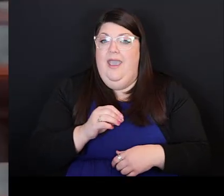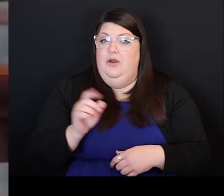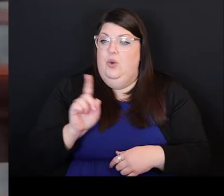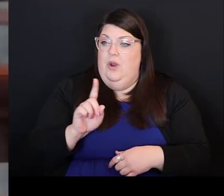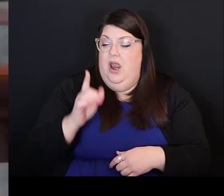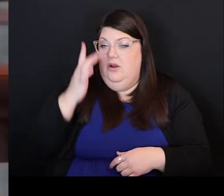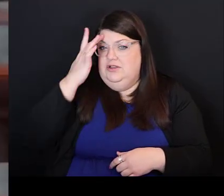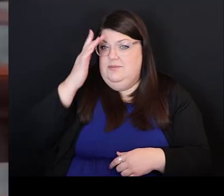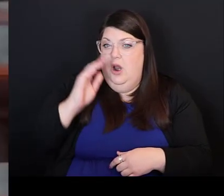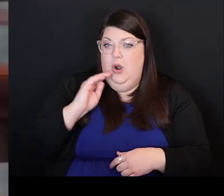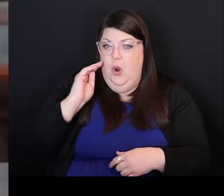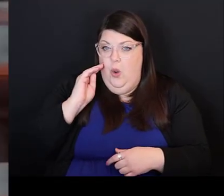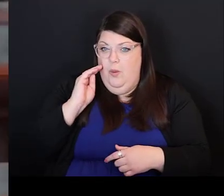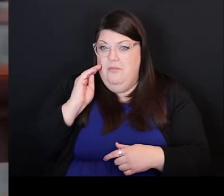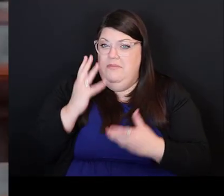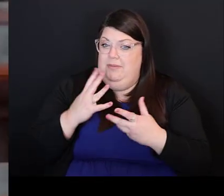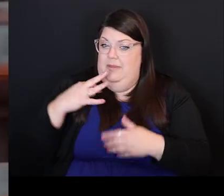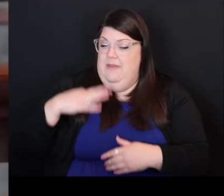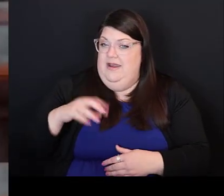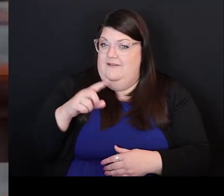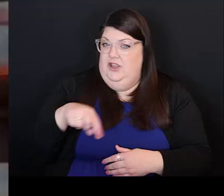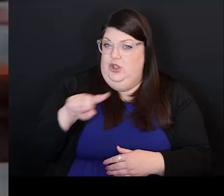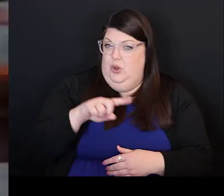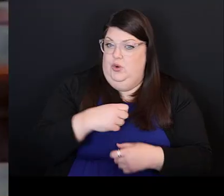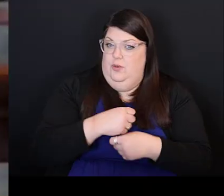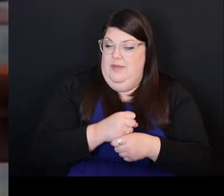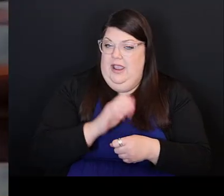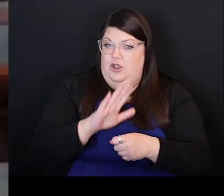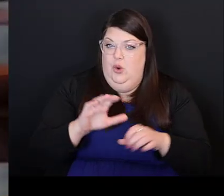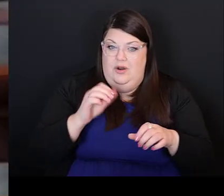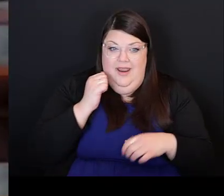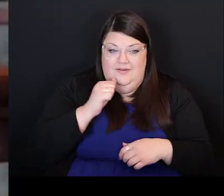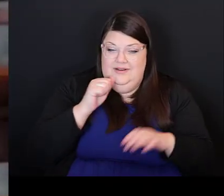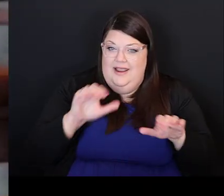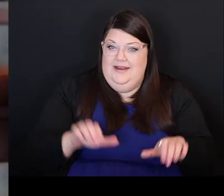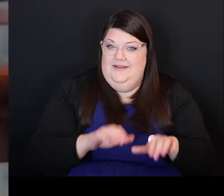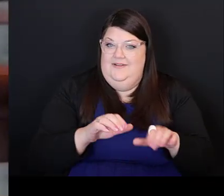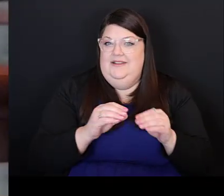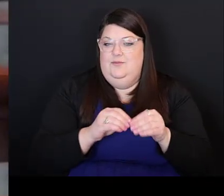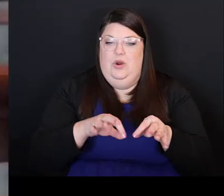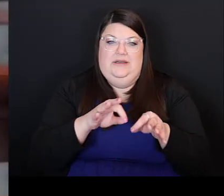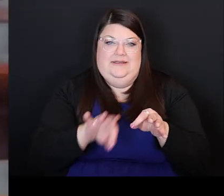and where my smart home technology benefit you in making some of those activities simpler.